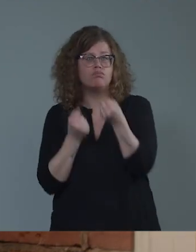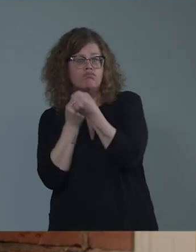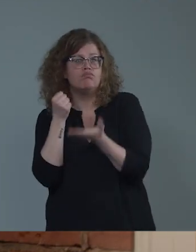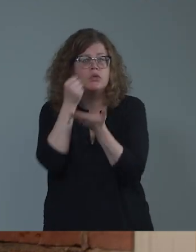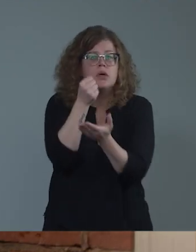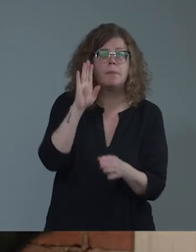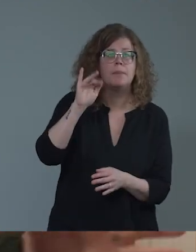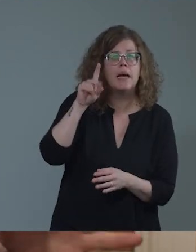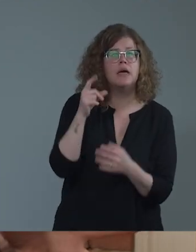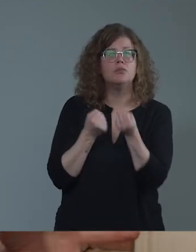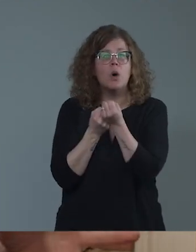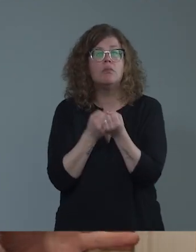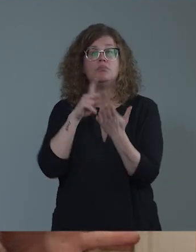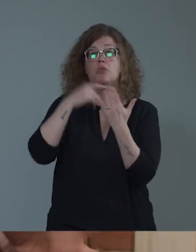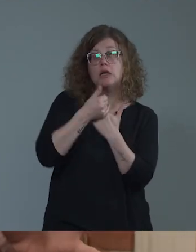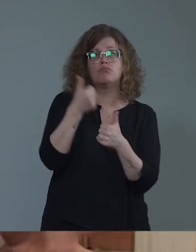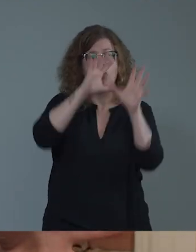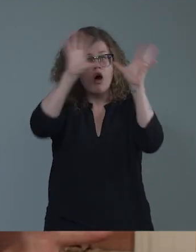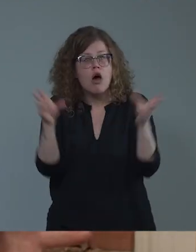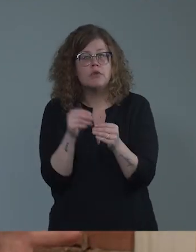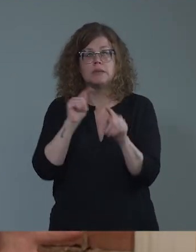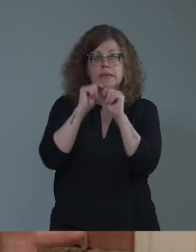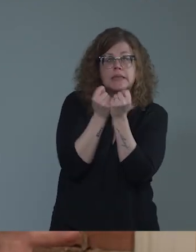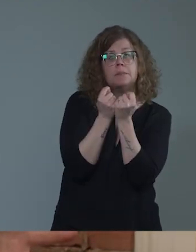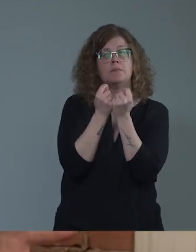It's going to include your selection committee. Any panels that are bid support,